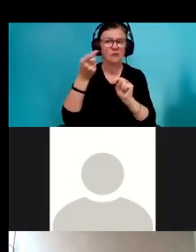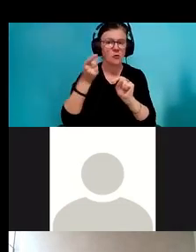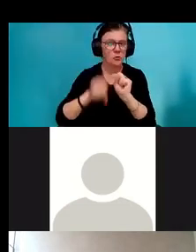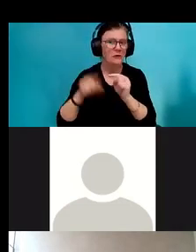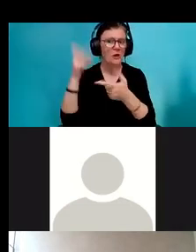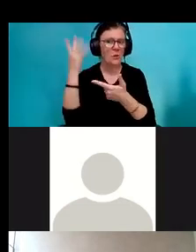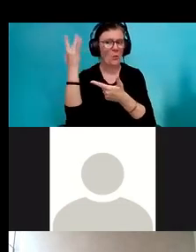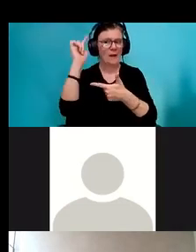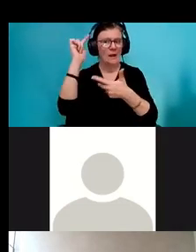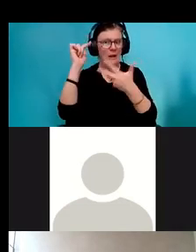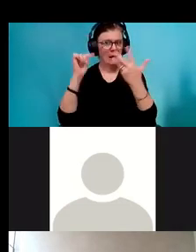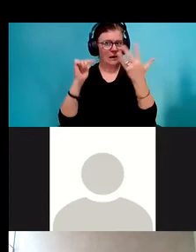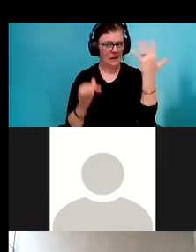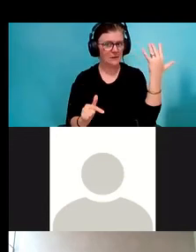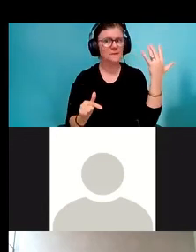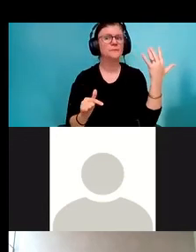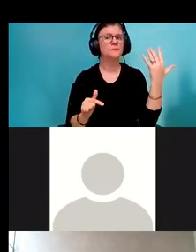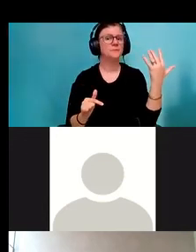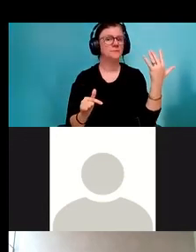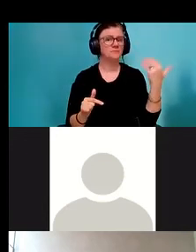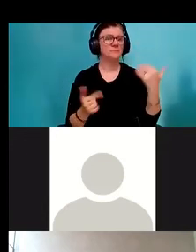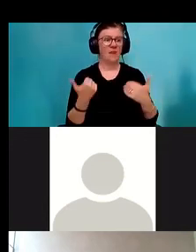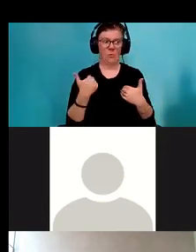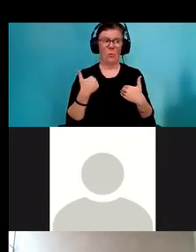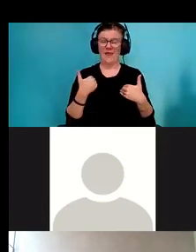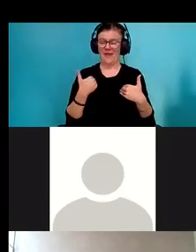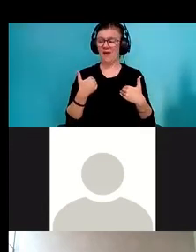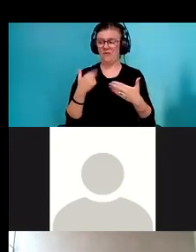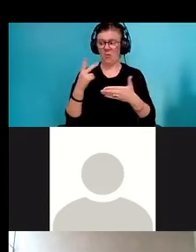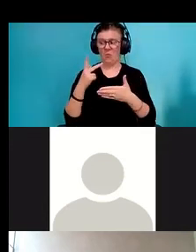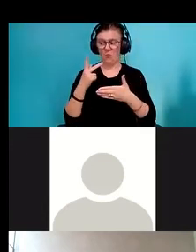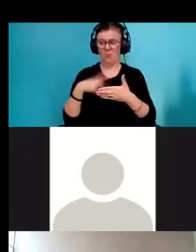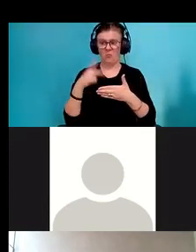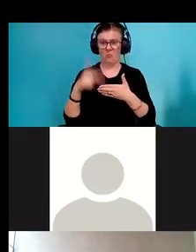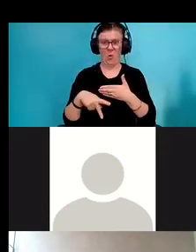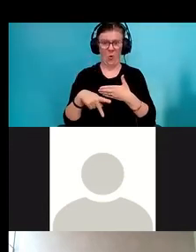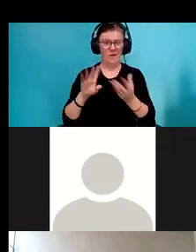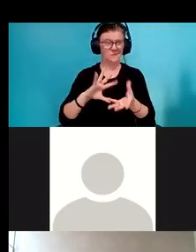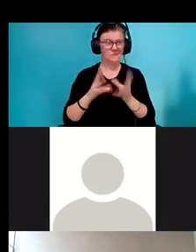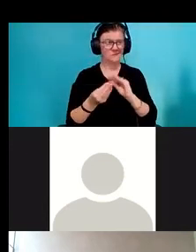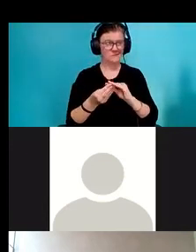19 grant programs, some of them with hundreds of grantees.